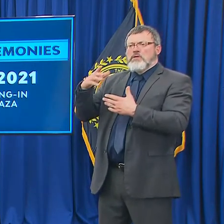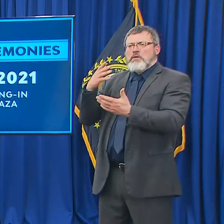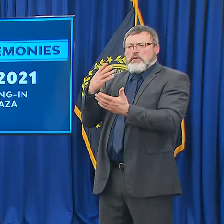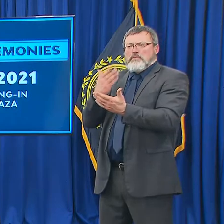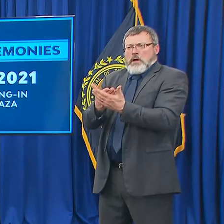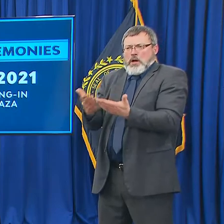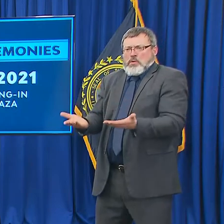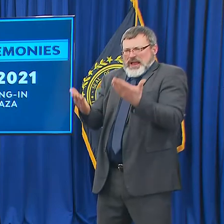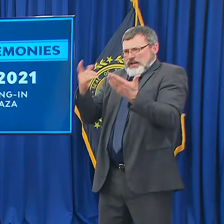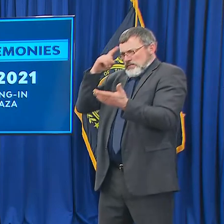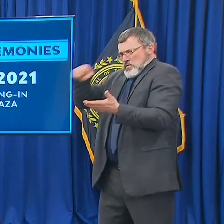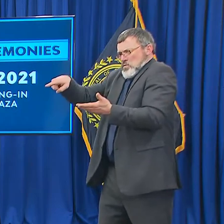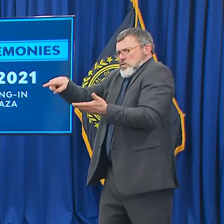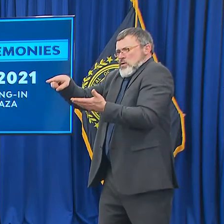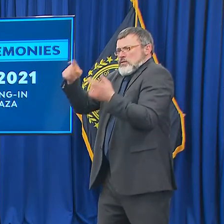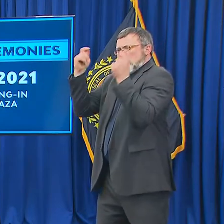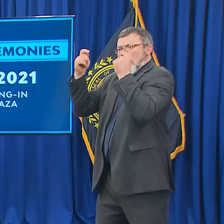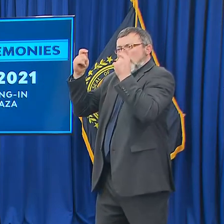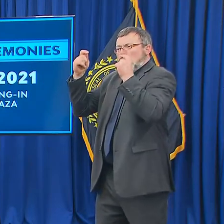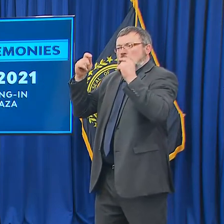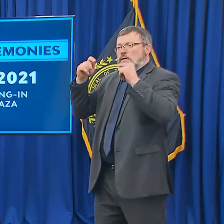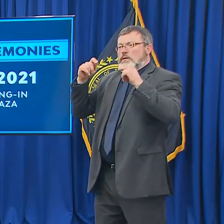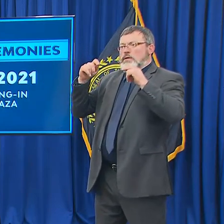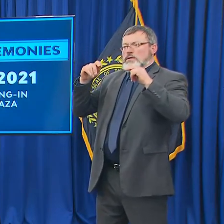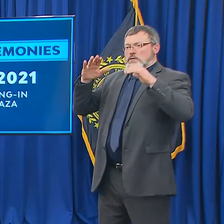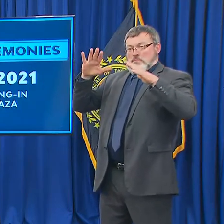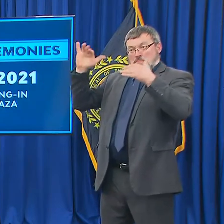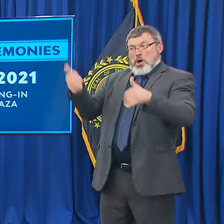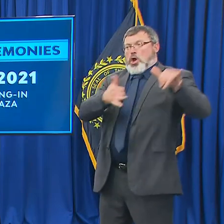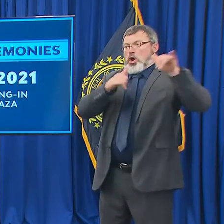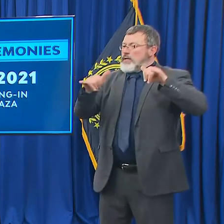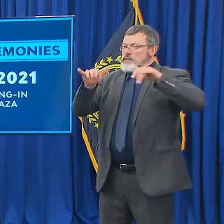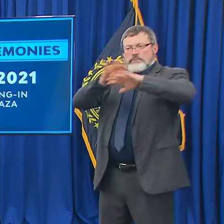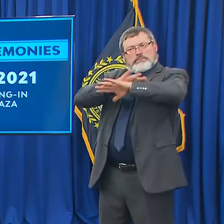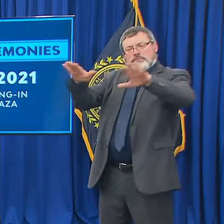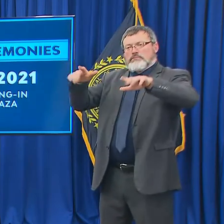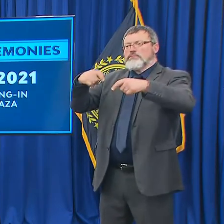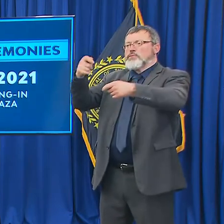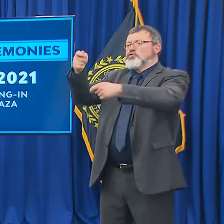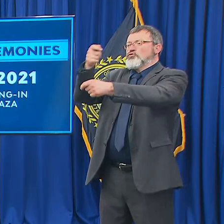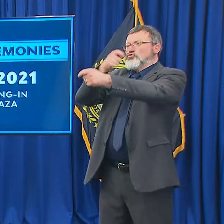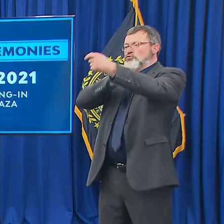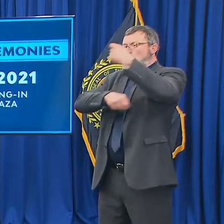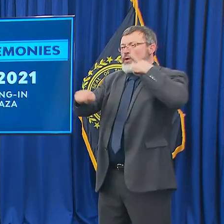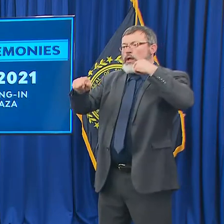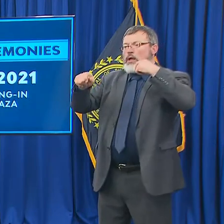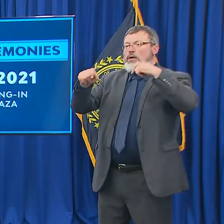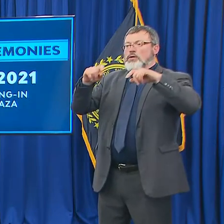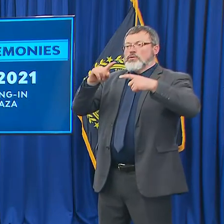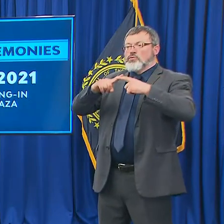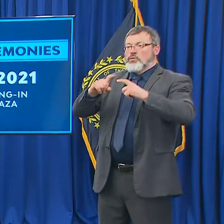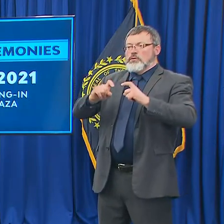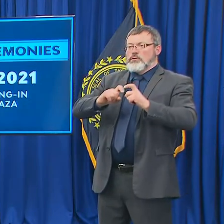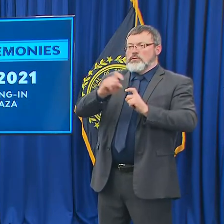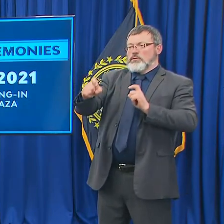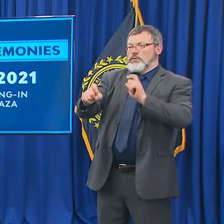outdoor events across the state for everybody to participate in and we're just trying to use what you know try to innovate a little bit use what